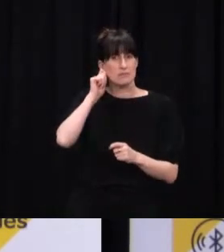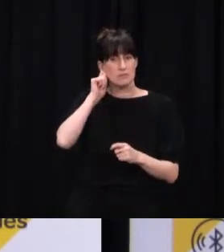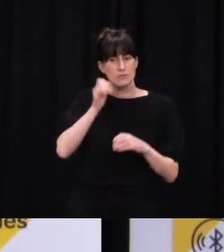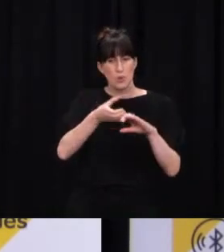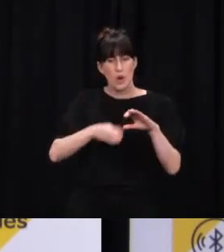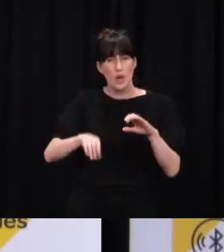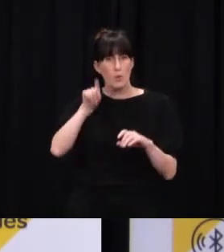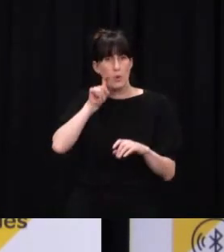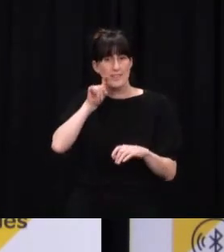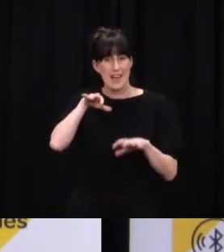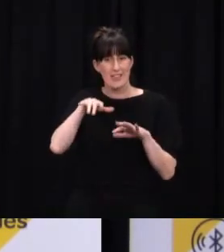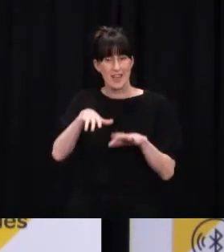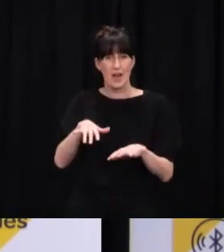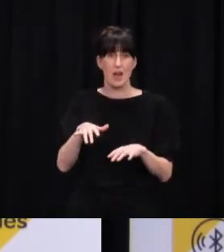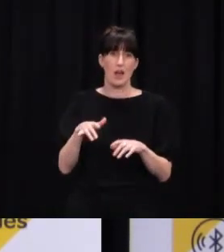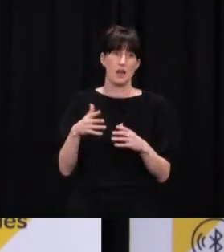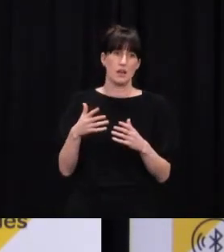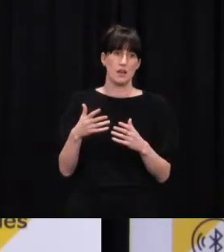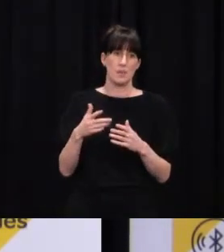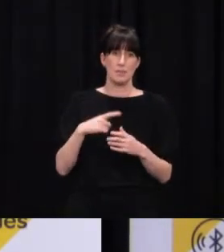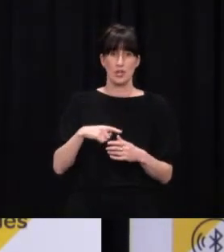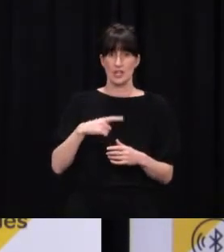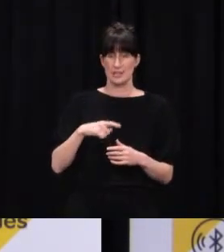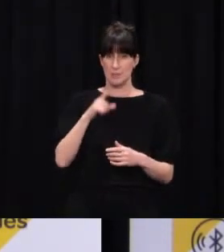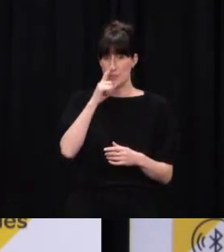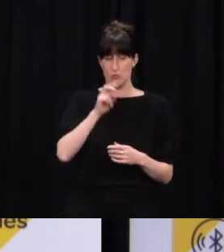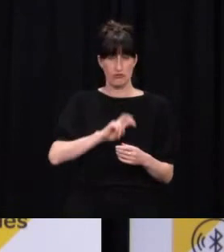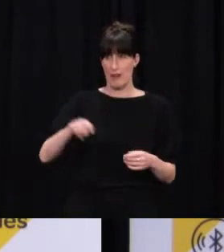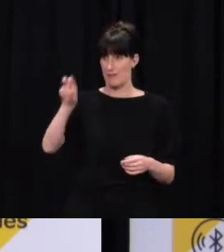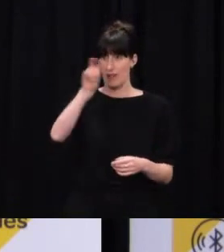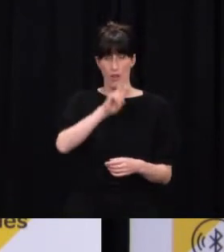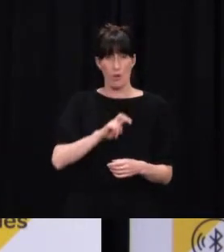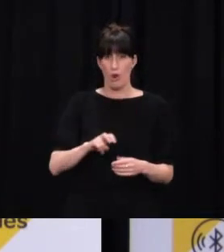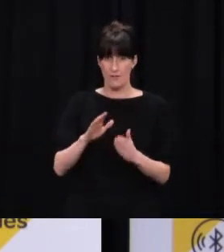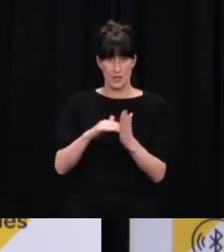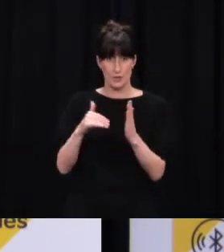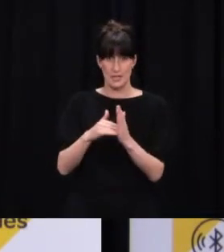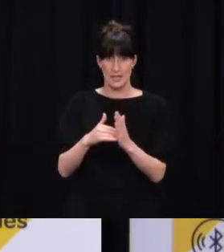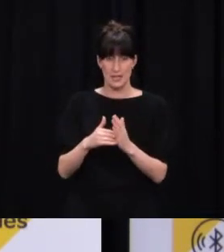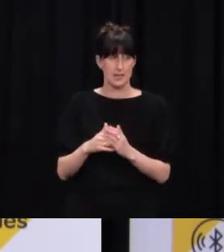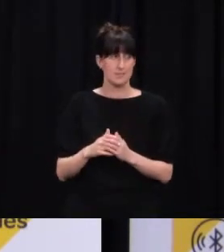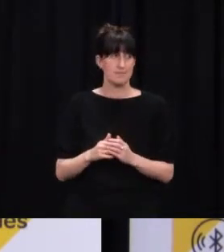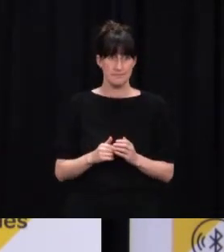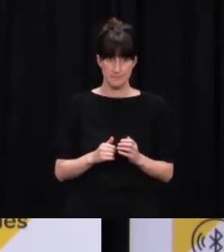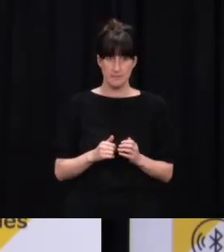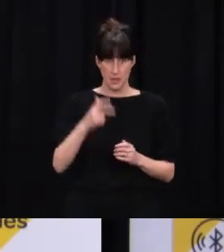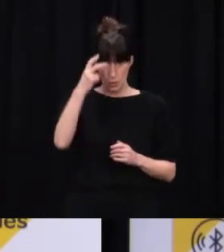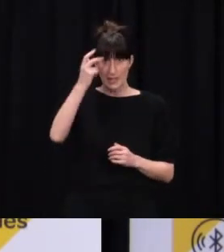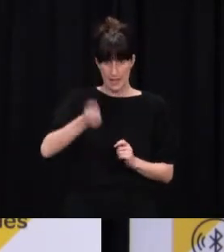asking ESR to test the waste water at Queenstown and . A lot of